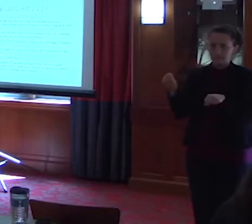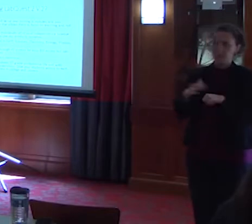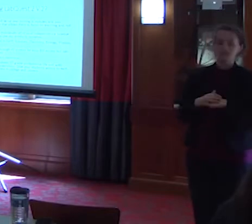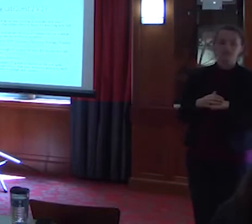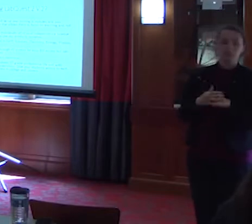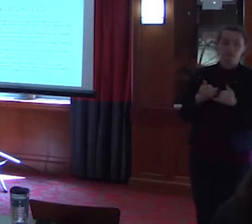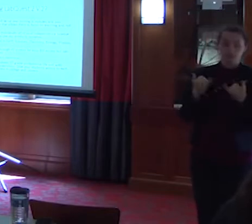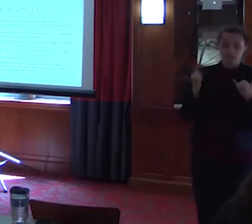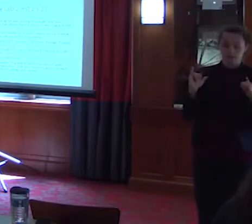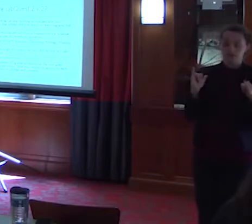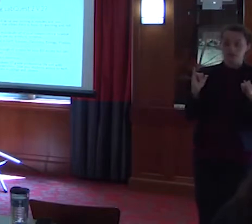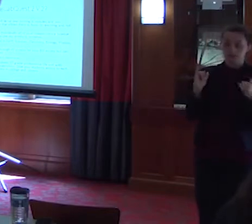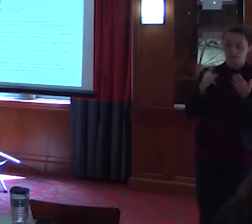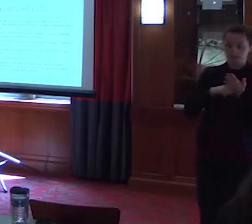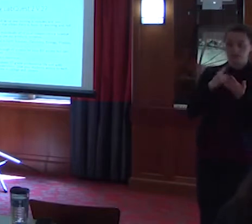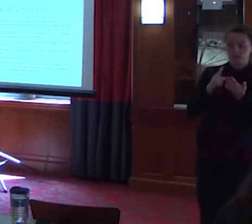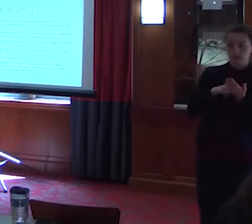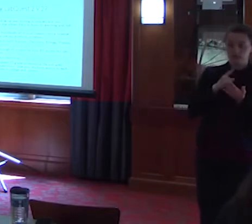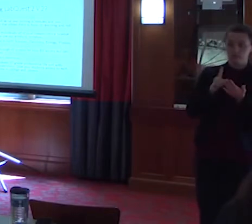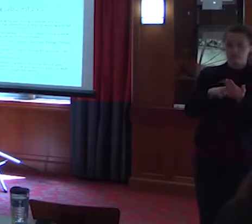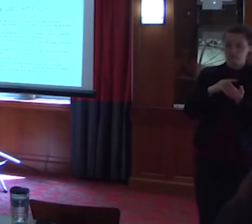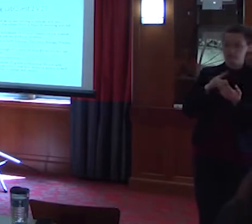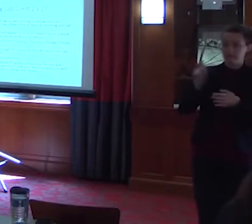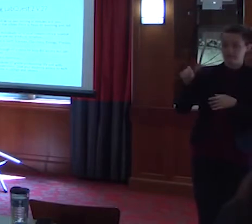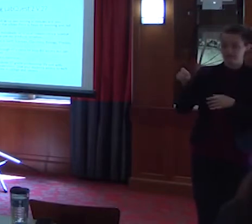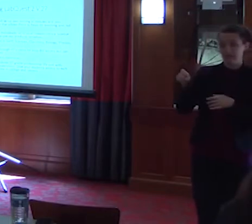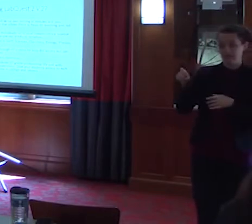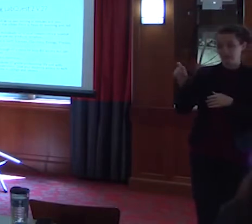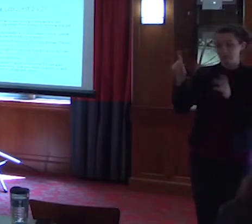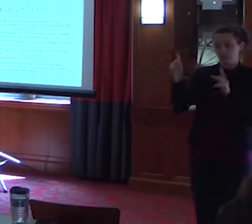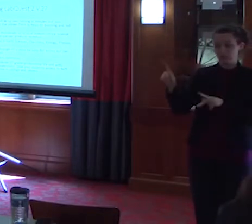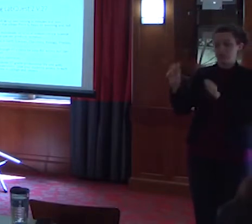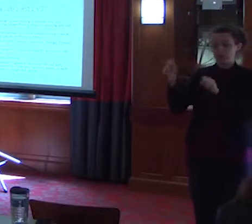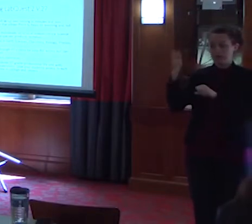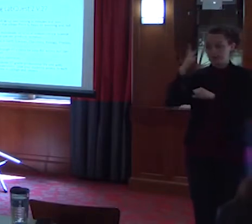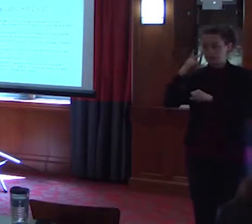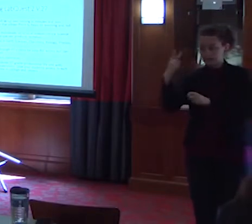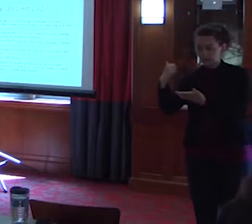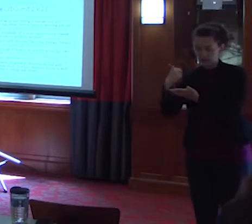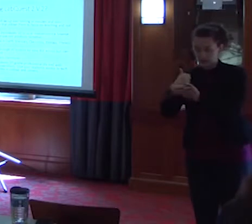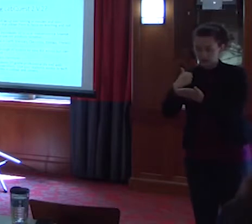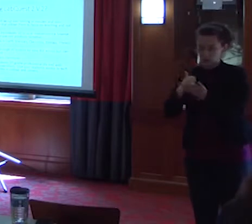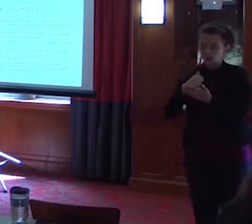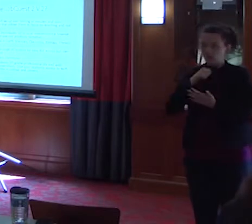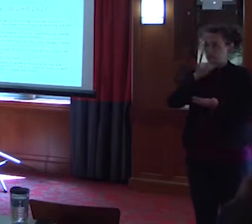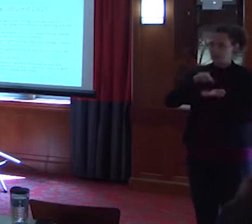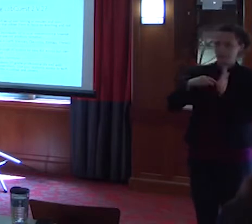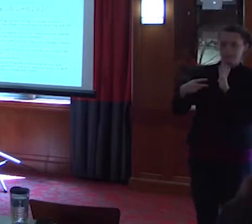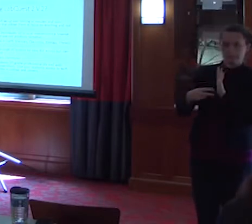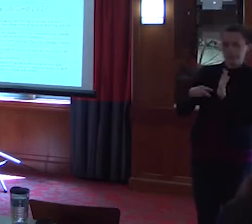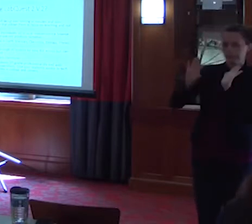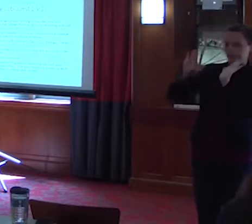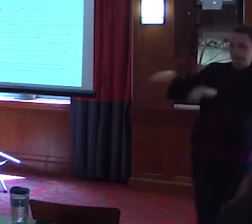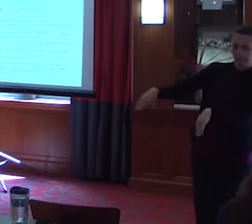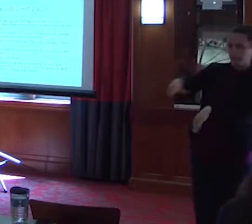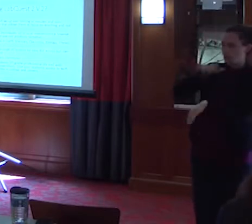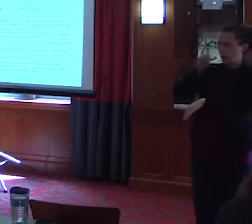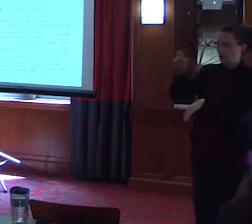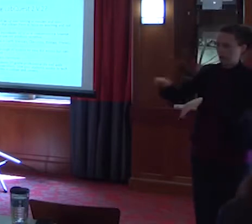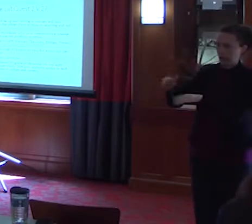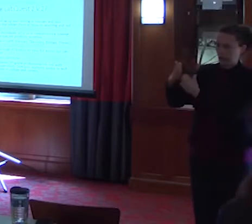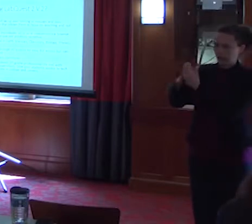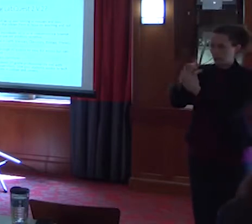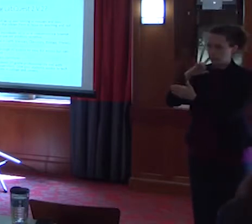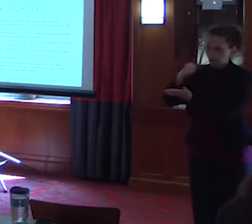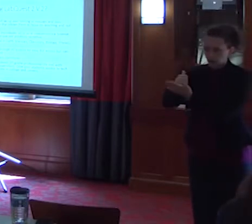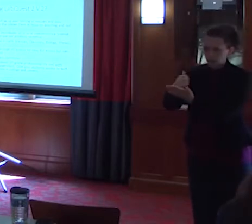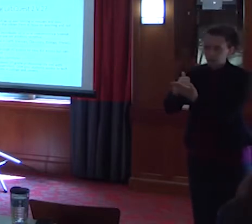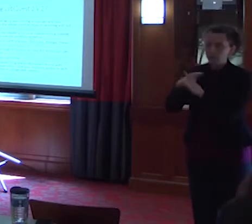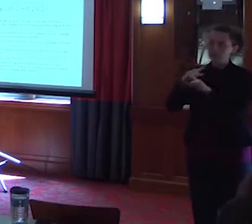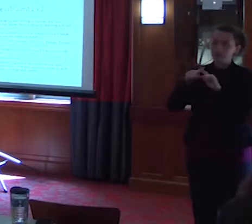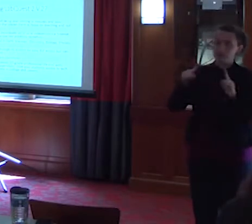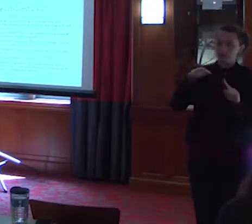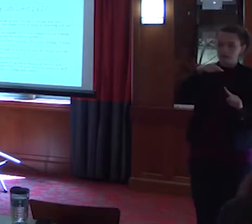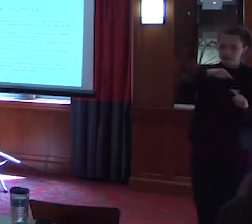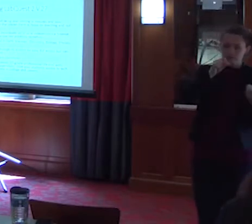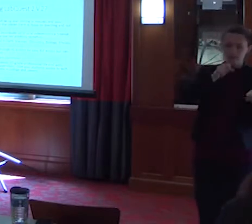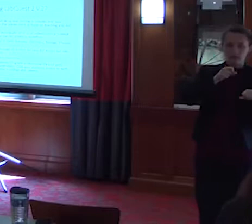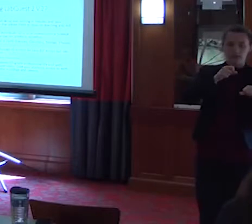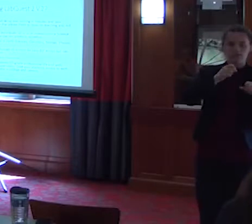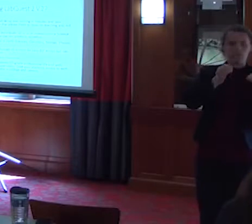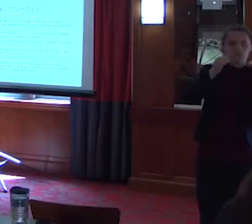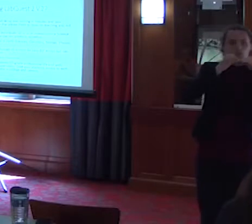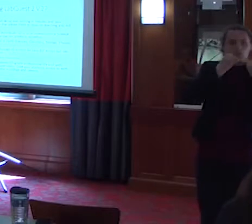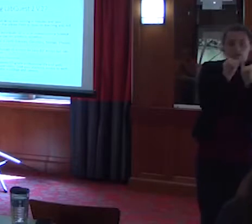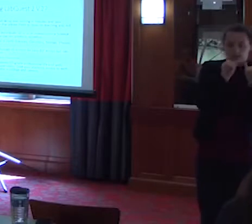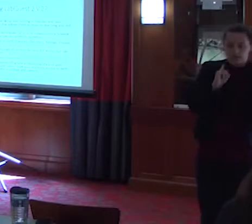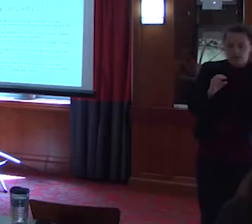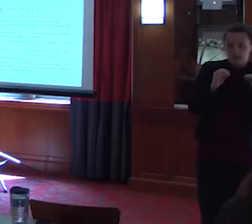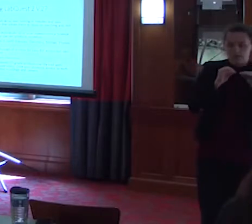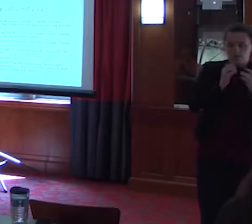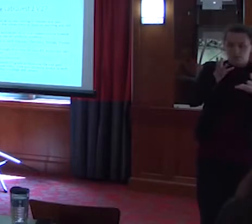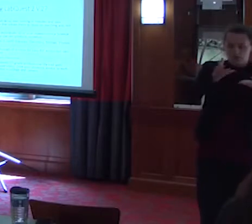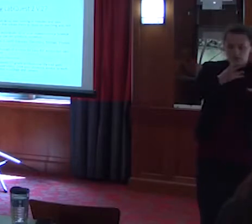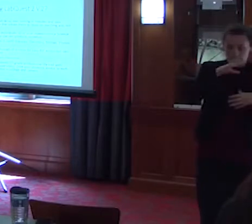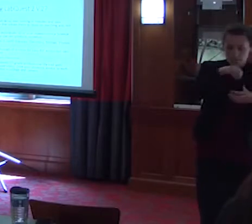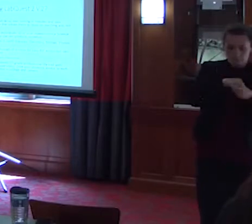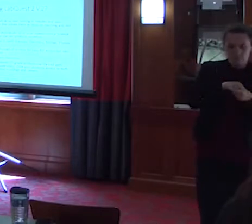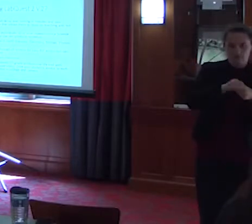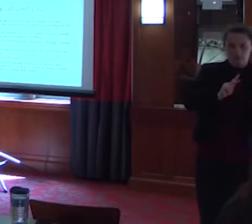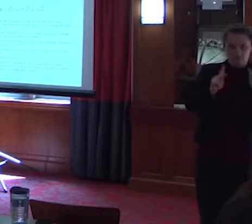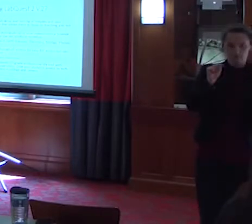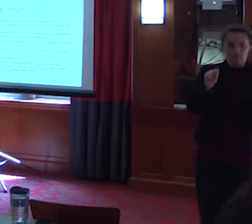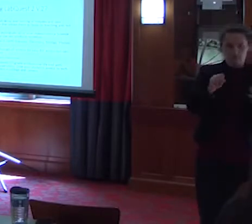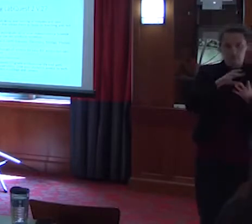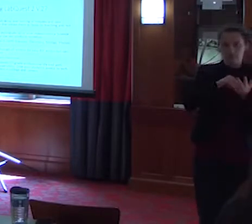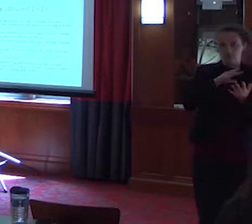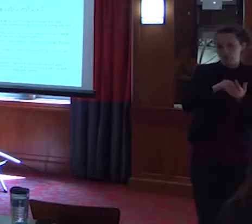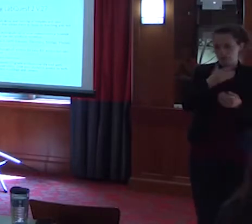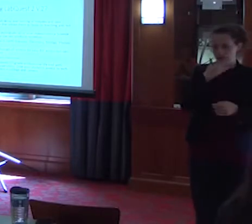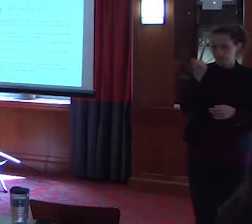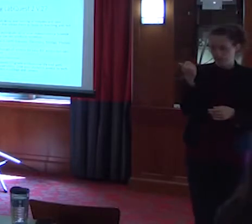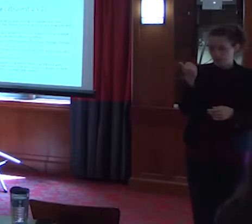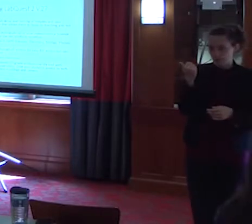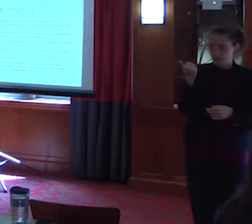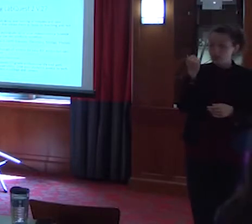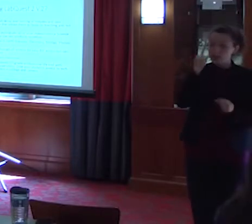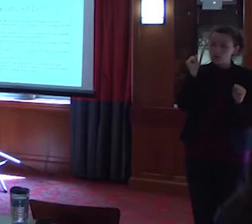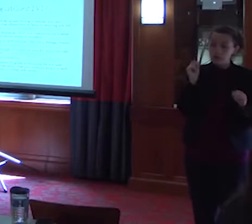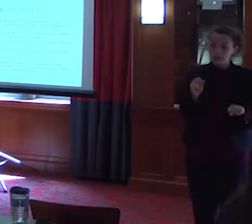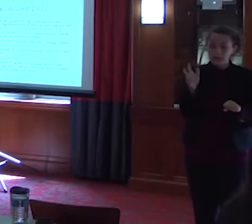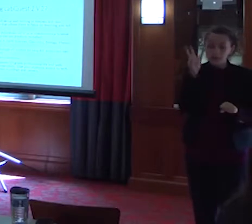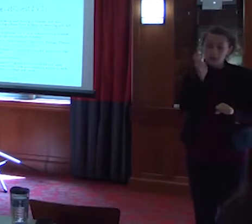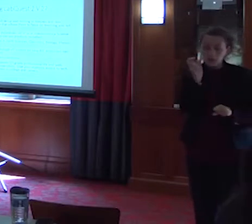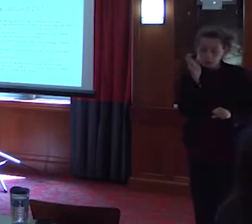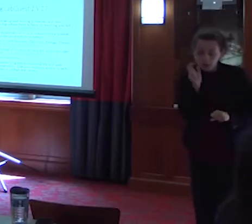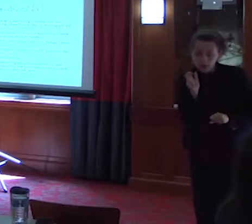you had to go so that you understand